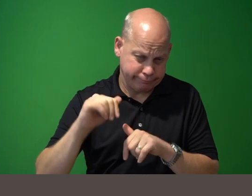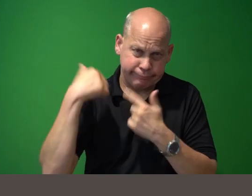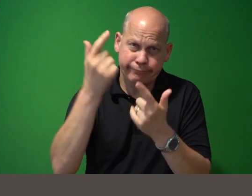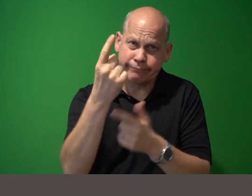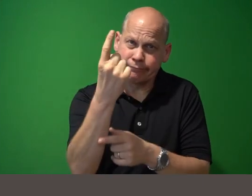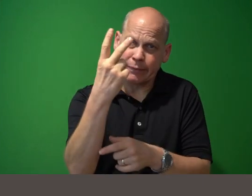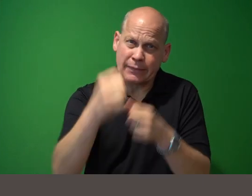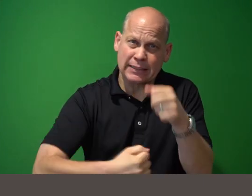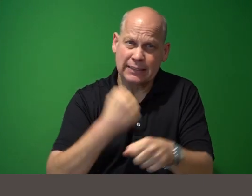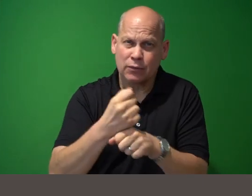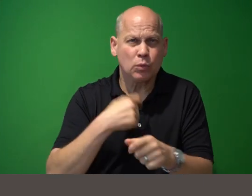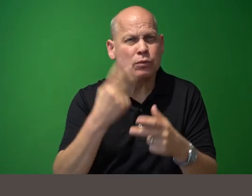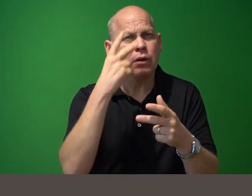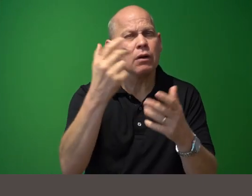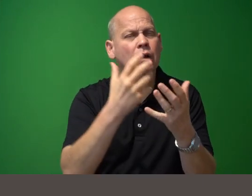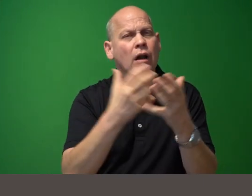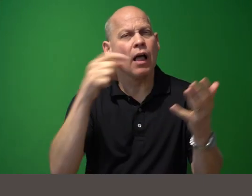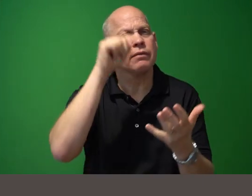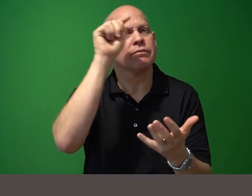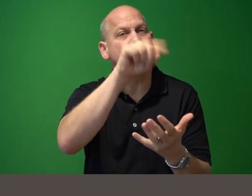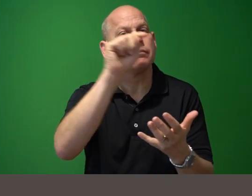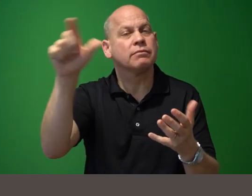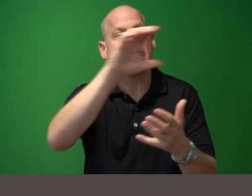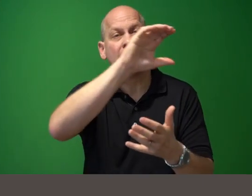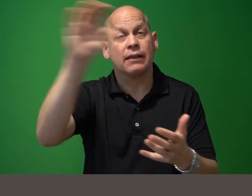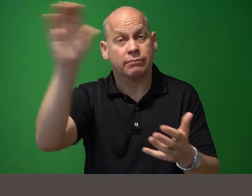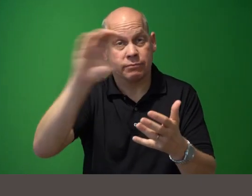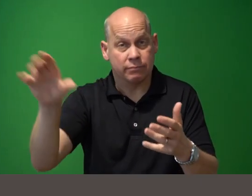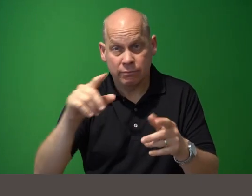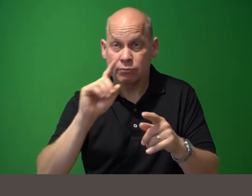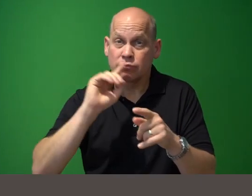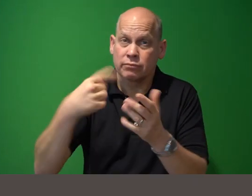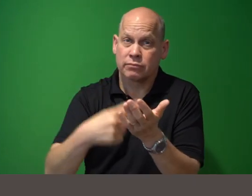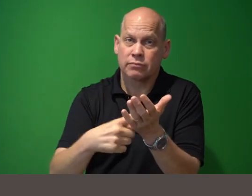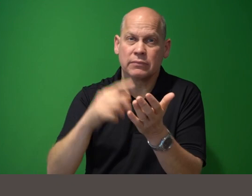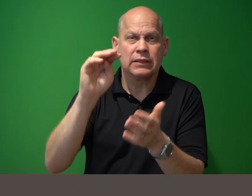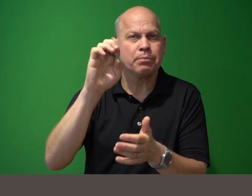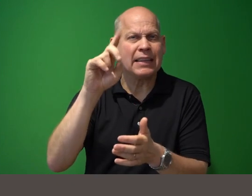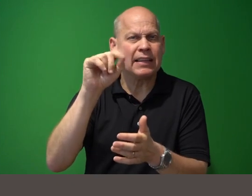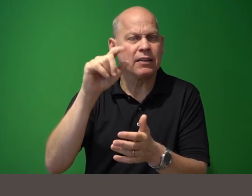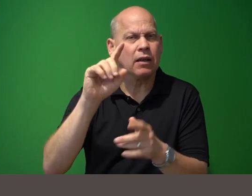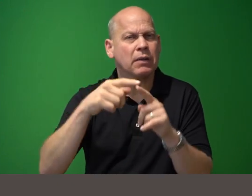we saw quite a few headlines in the media about extreme weather events,